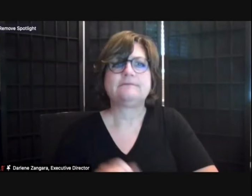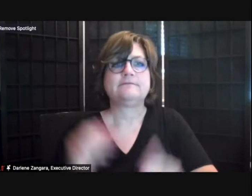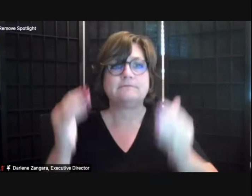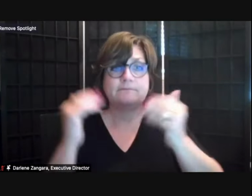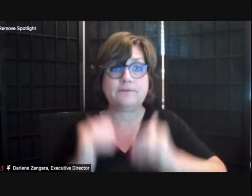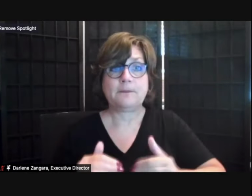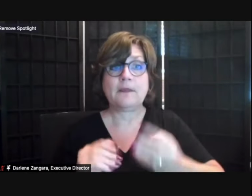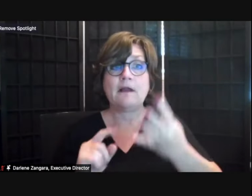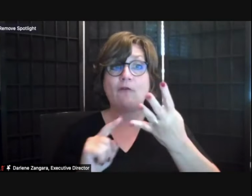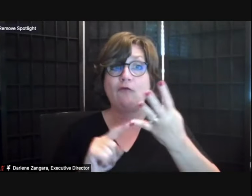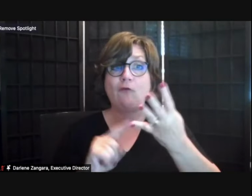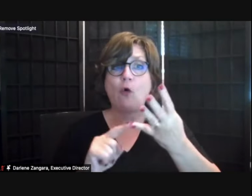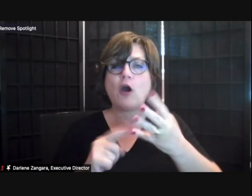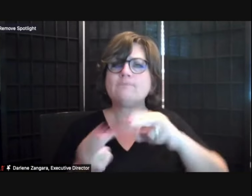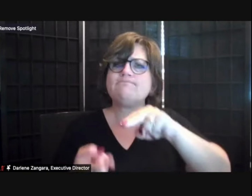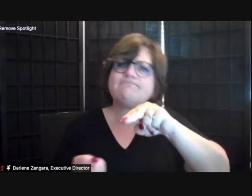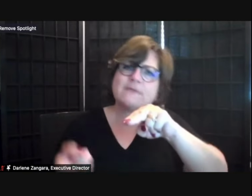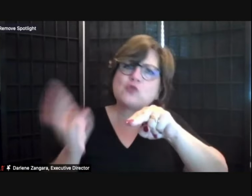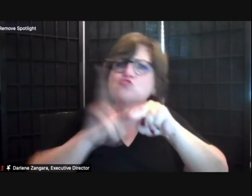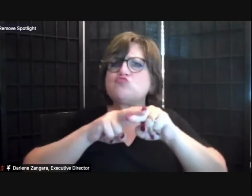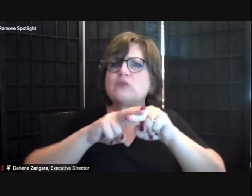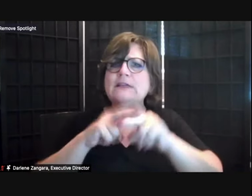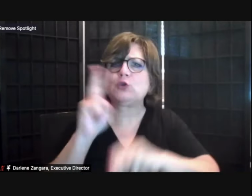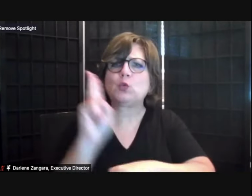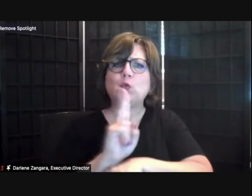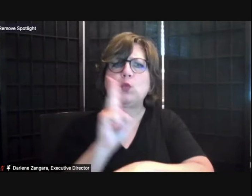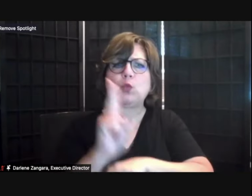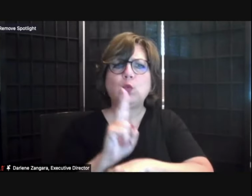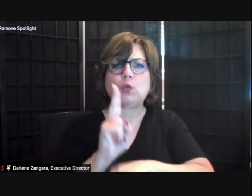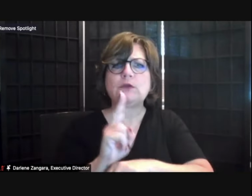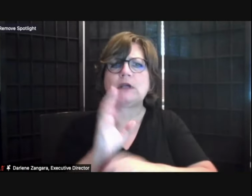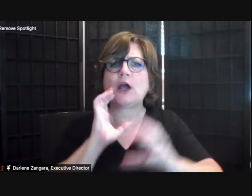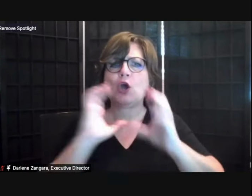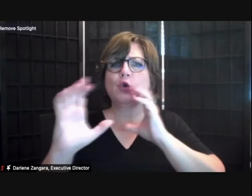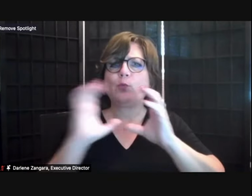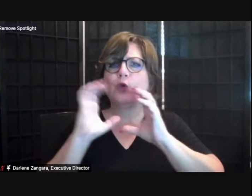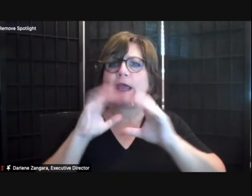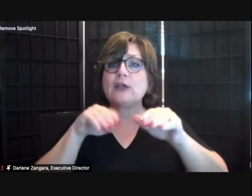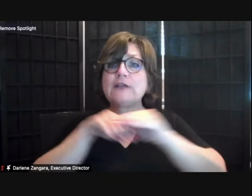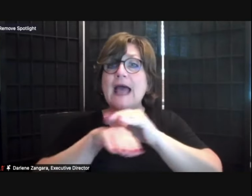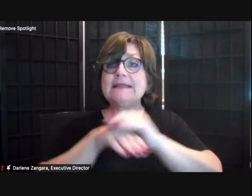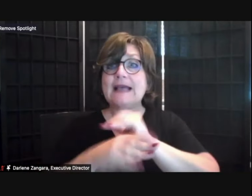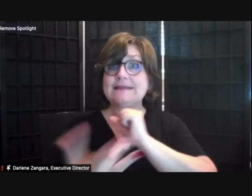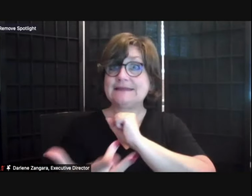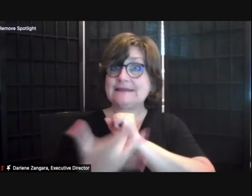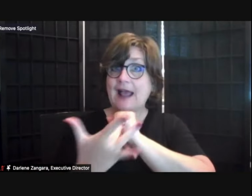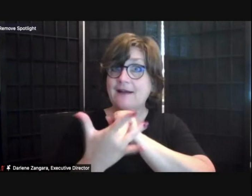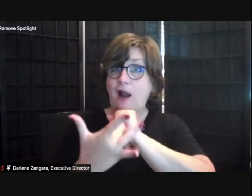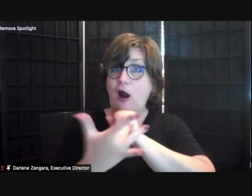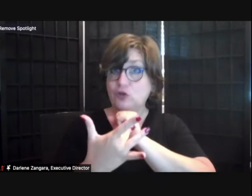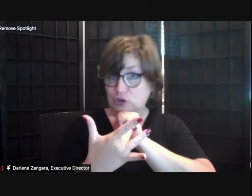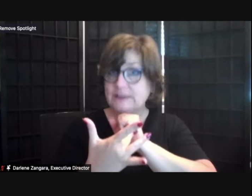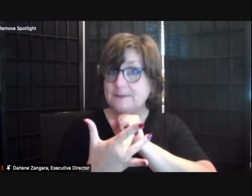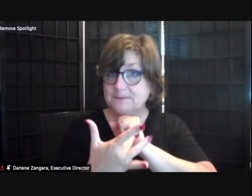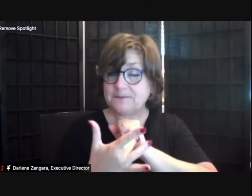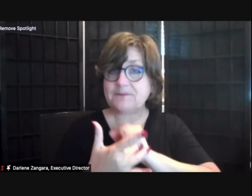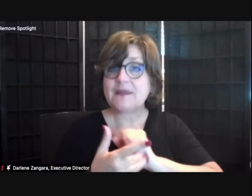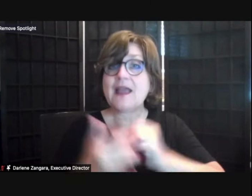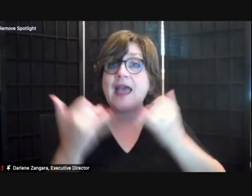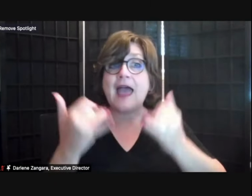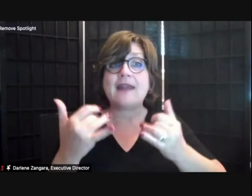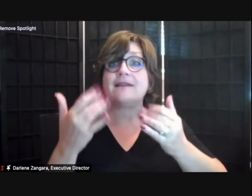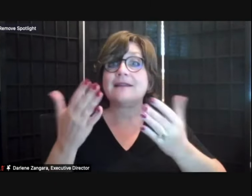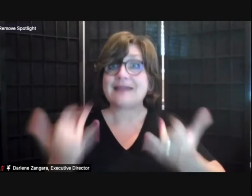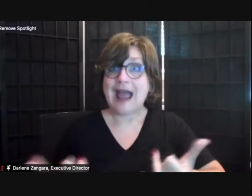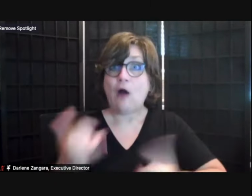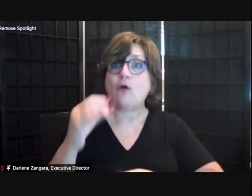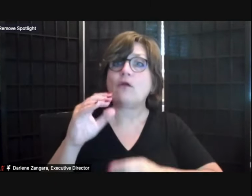4. Increase the usage of communication access technologies